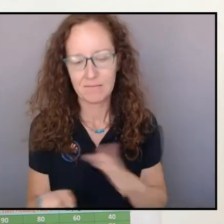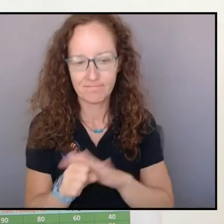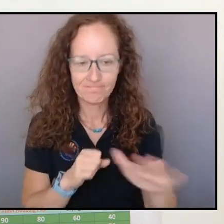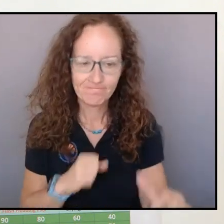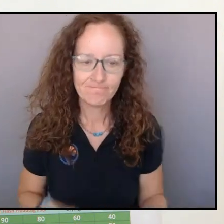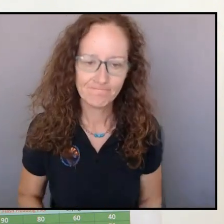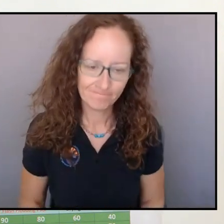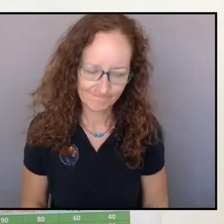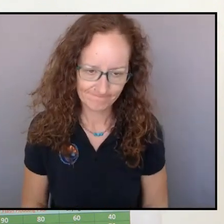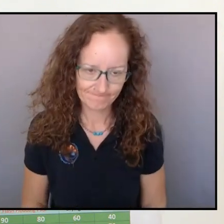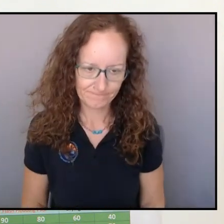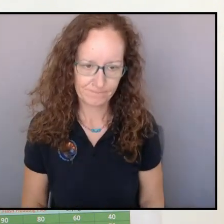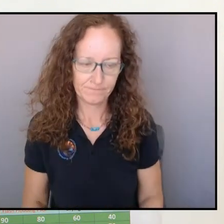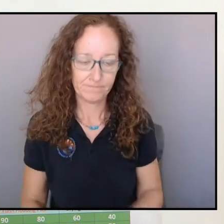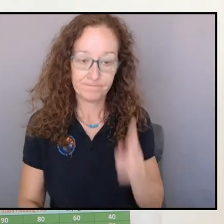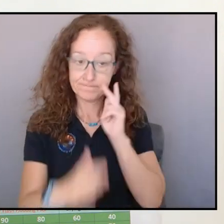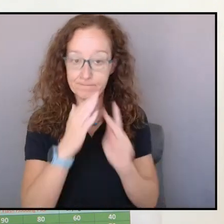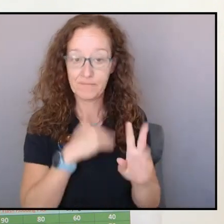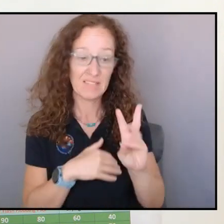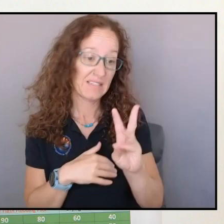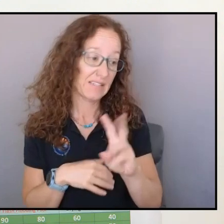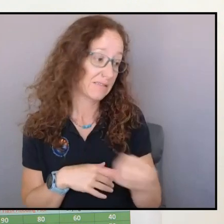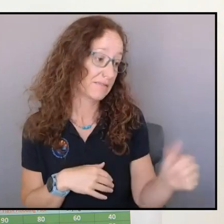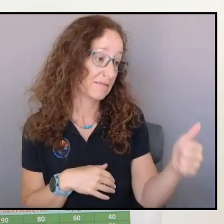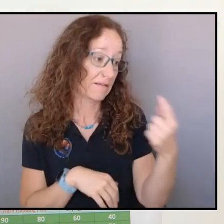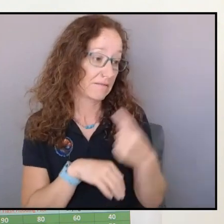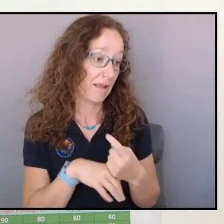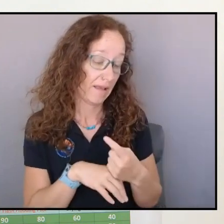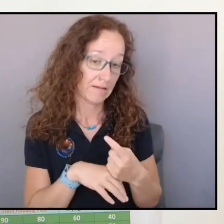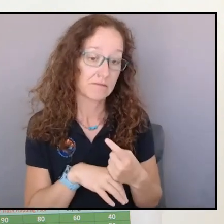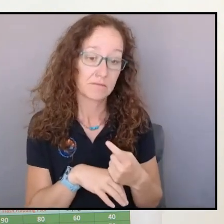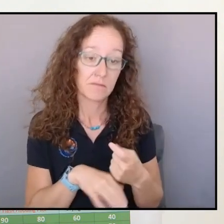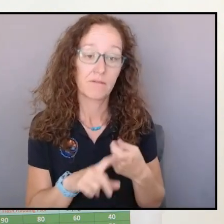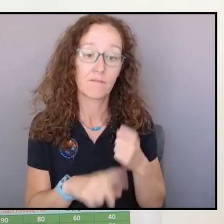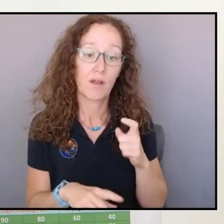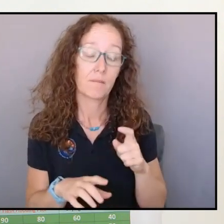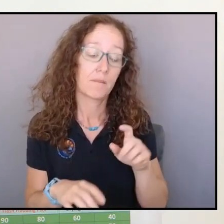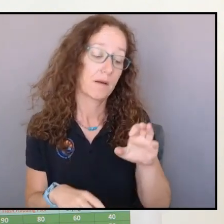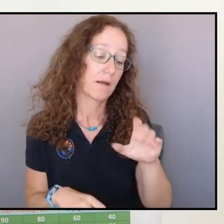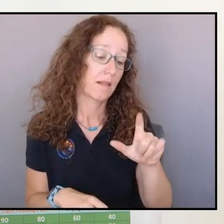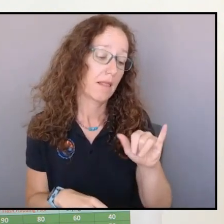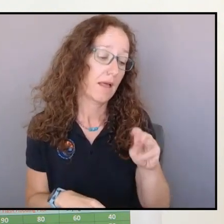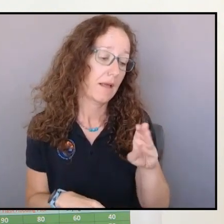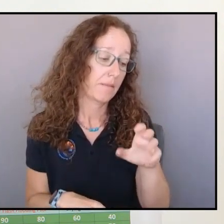to 10 day outlook. Um this is issued by the Climate Prediction Center. And so they look for signals in the